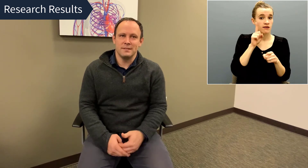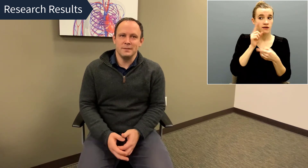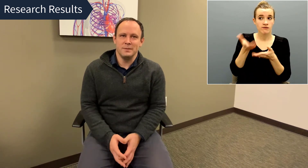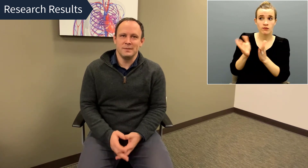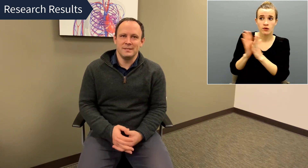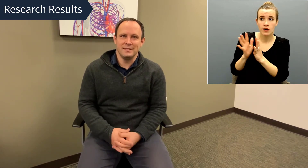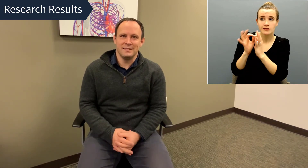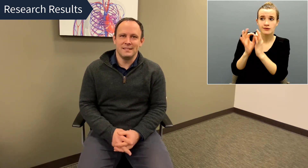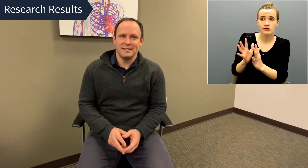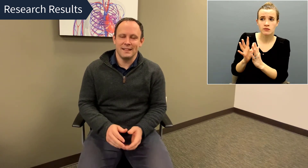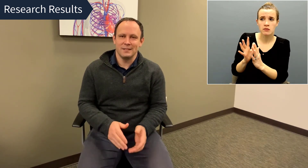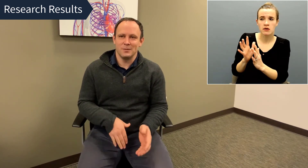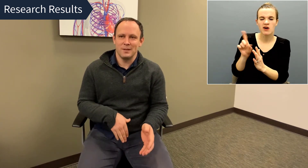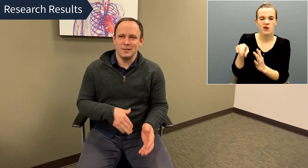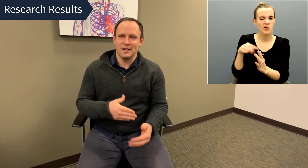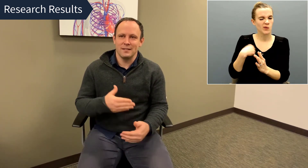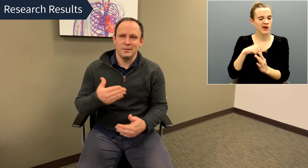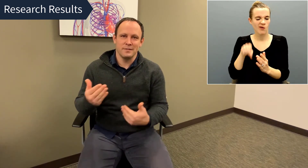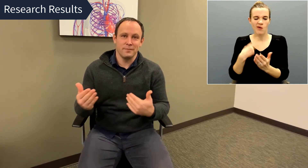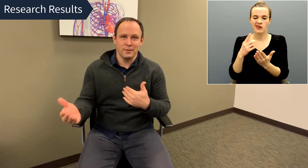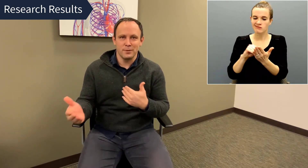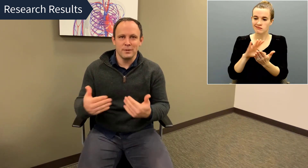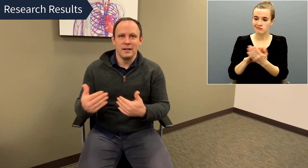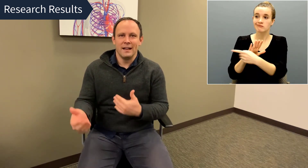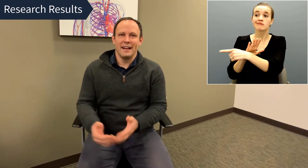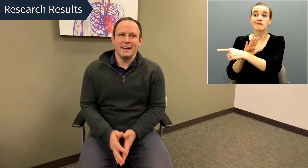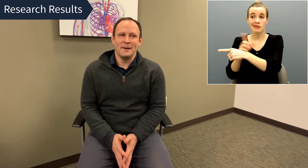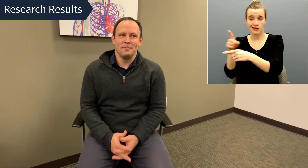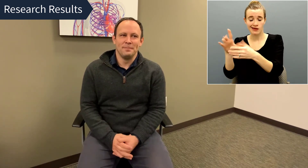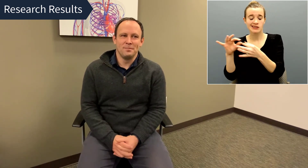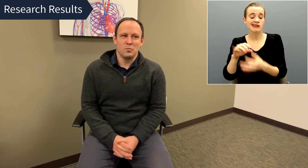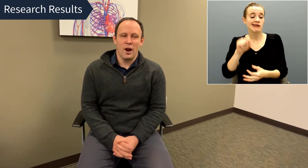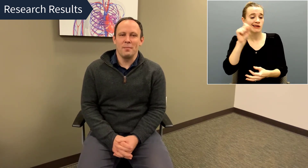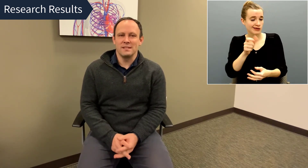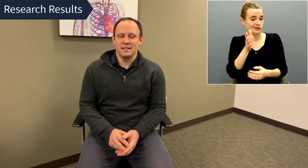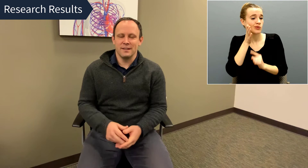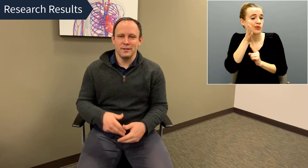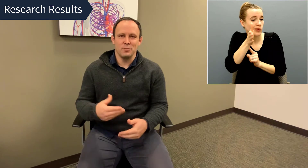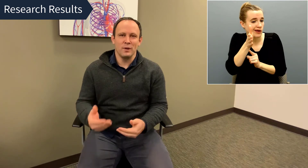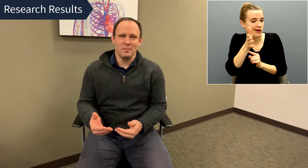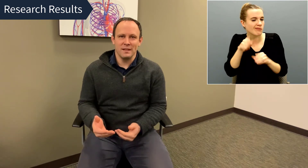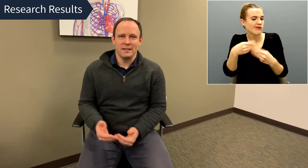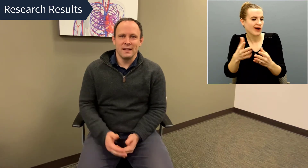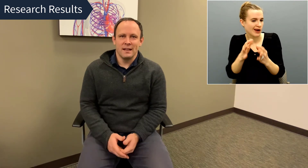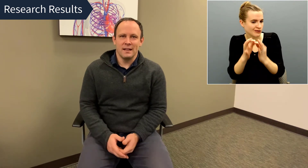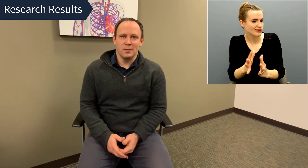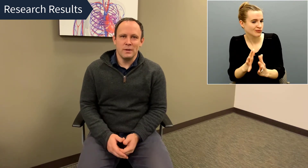to detect whether or not there was a verbal promise of an appointment. We